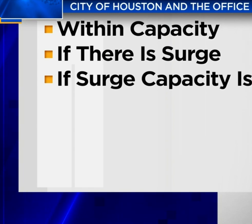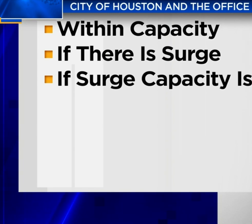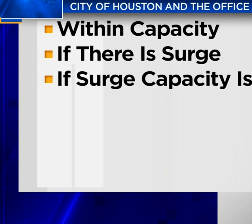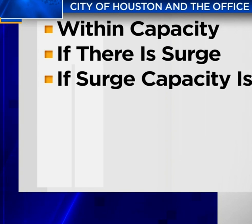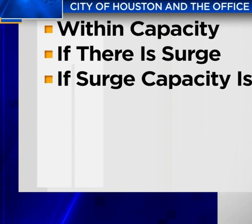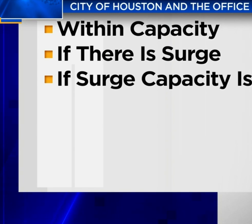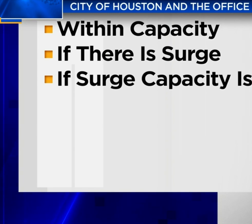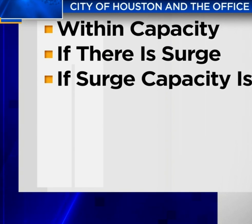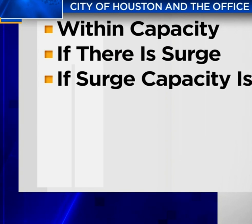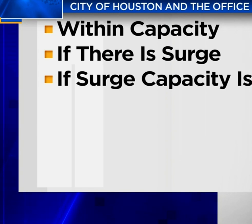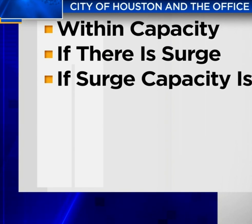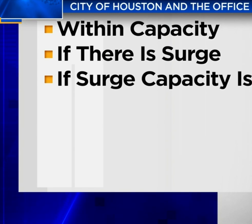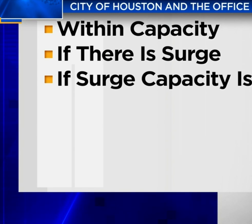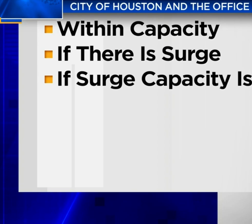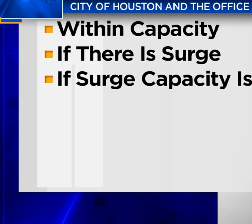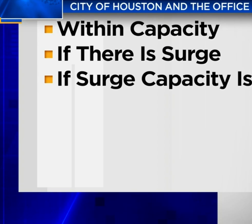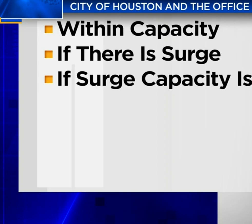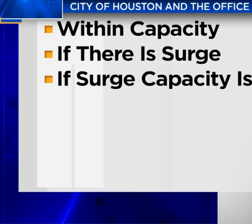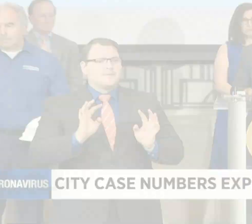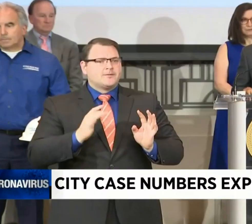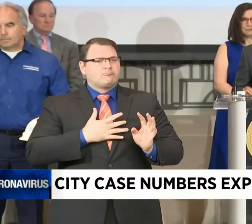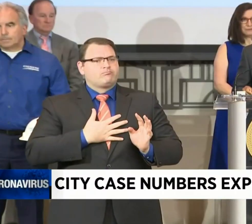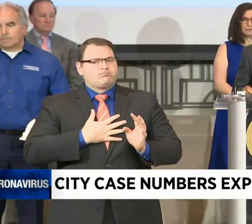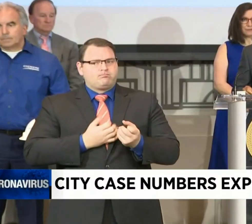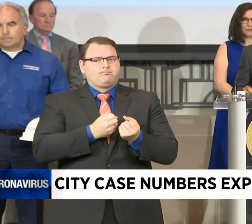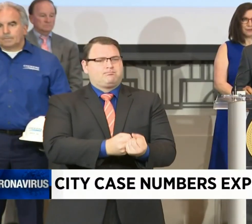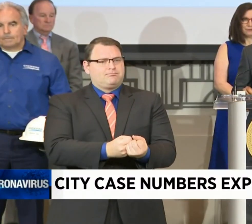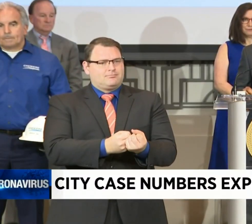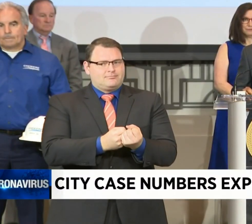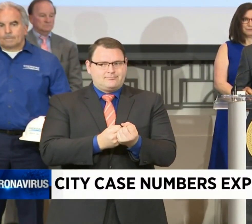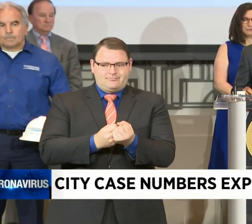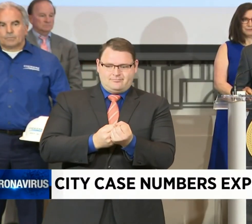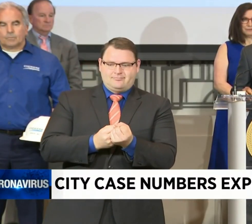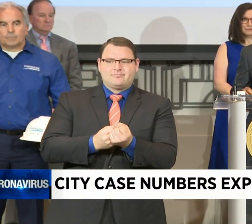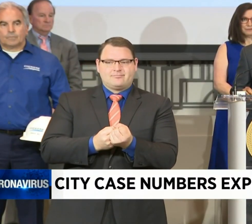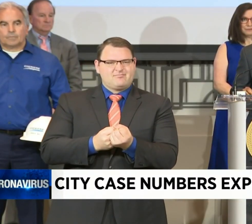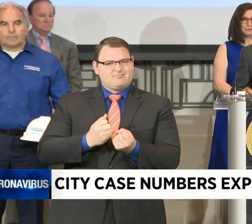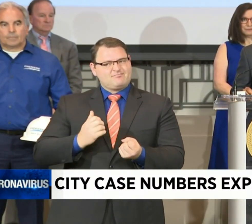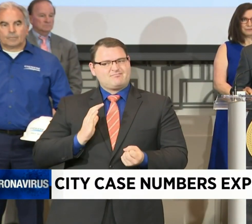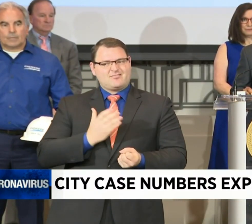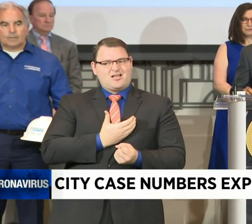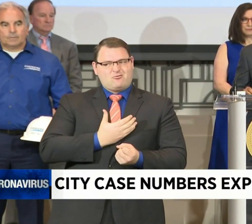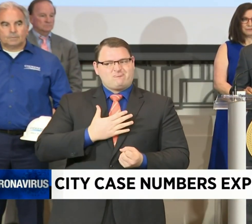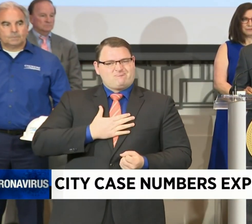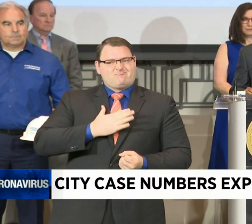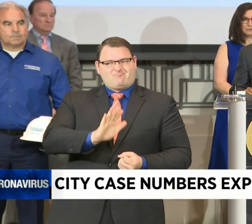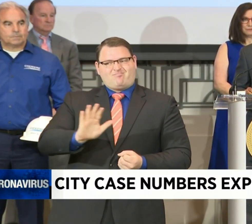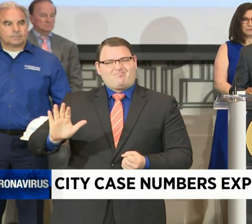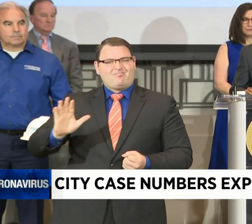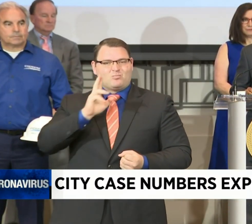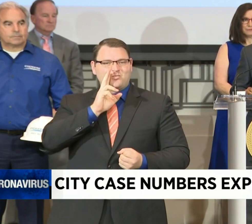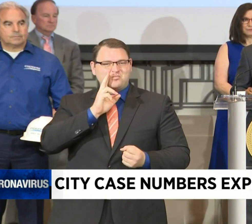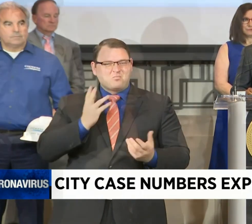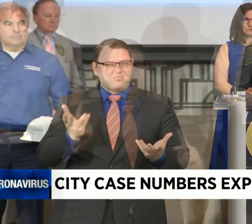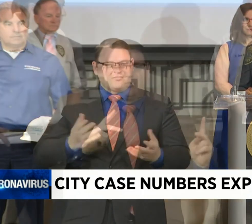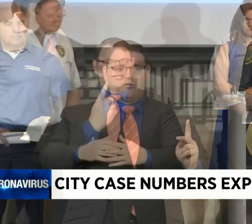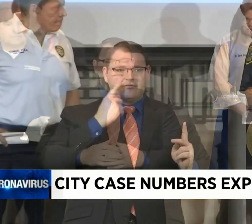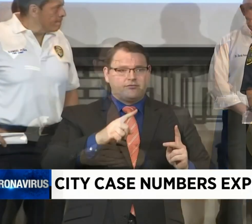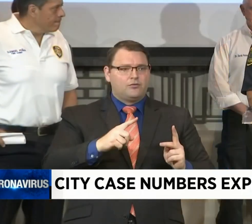USED AS ADDITIONAL MEDICAL FACILITIES. THE CITY ALSO SAYS IT’S WORKING FACILITIES. THE CITY ALSO SAYS IT’S WORKING TO GET THE PPEs WE NEED. THE CITY ALSO SAYS IT’S WORKING TO GET THE PPEs WE NEED. THE CITY SAID HOSPITALS ARE AT TO GET THE PPEs WE NEED. THE CITY SAID HOSPITALS ARE AT CAPACITY BUT ARE ABLE TO HANDLE